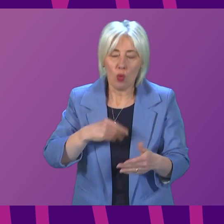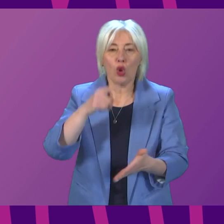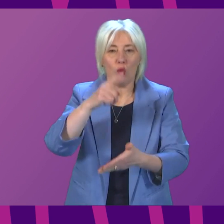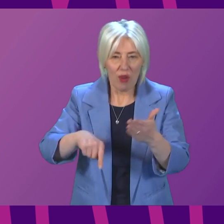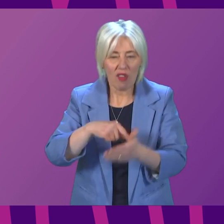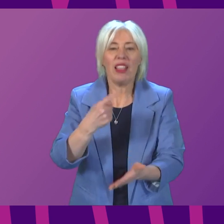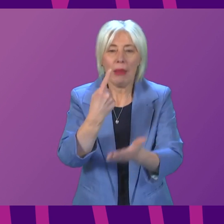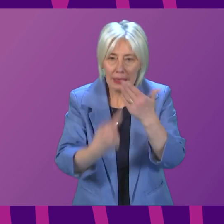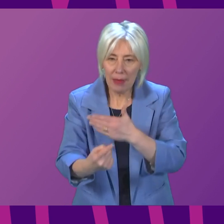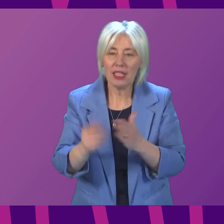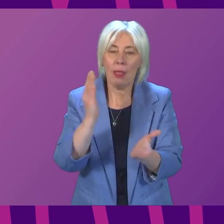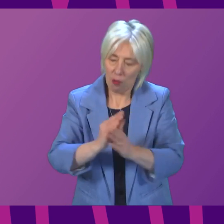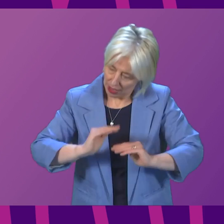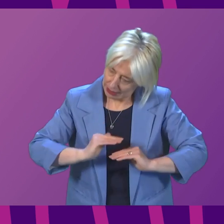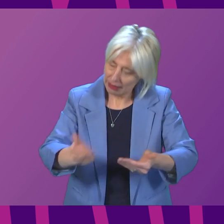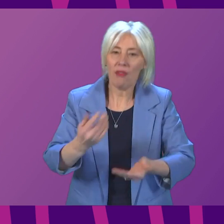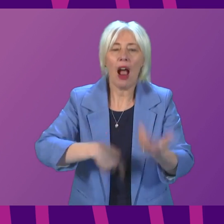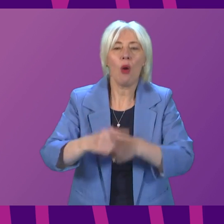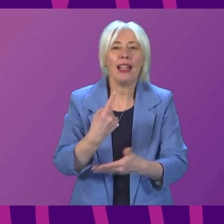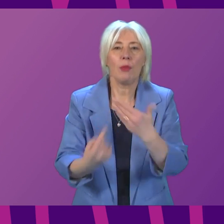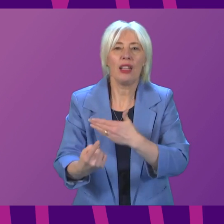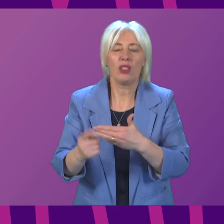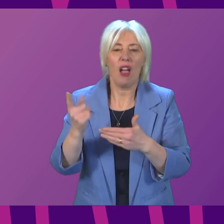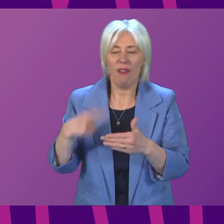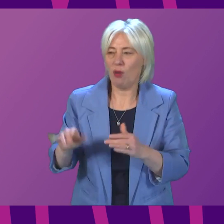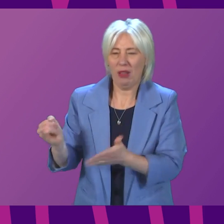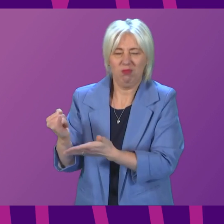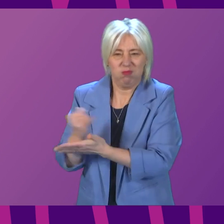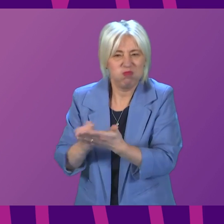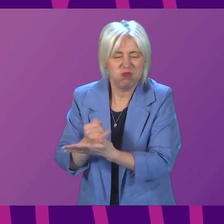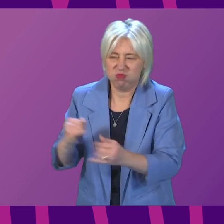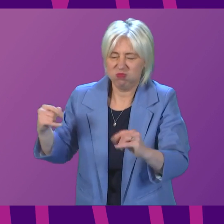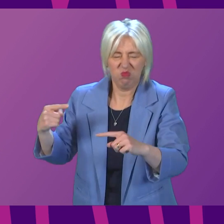and then deliver our independence from a wretched and, certainly seemingly, corrupt Westminster?